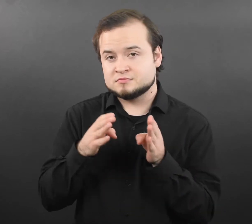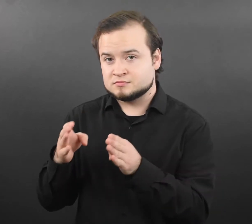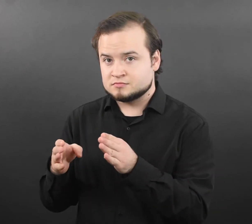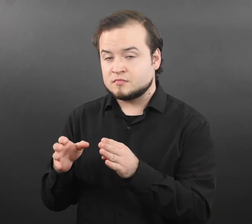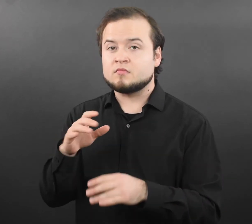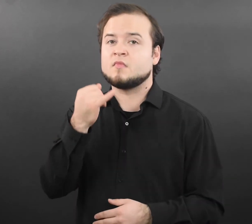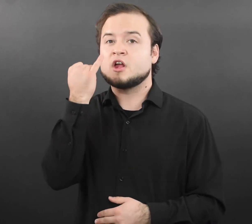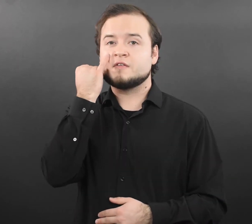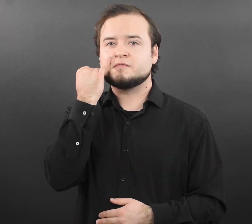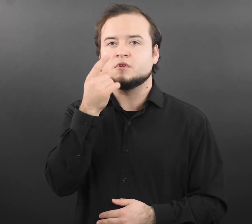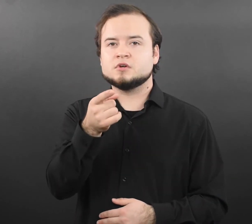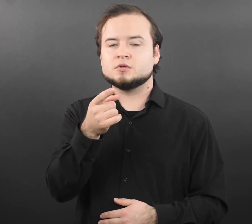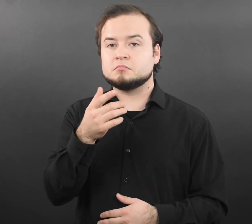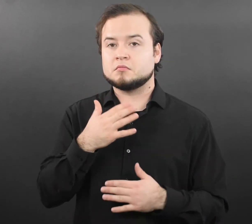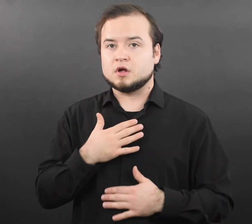If you do not have symptoms: